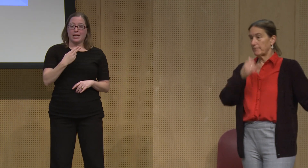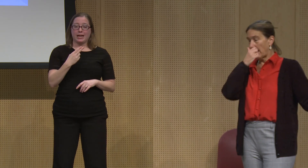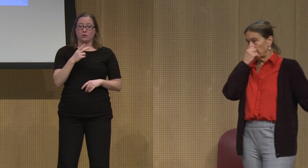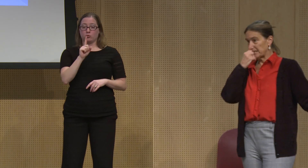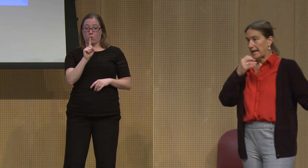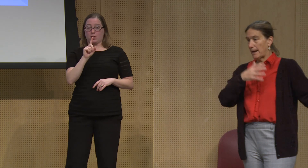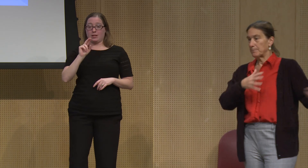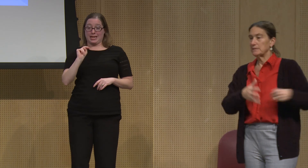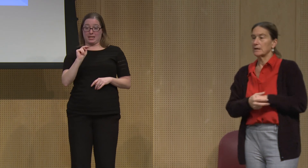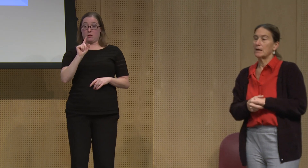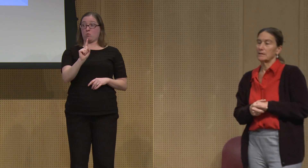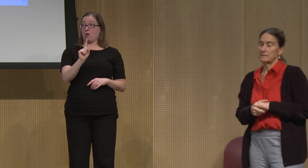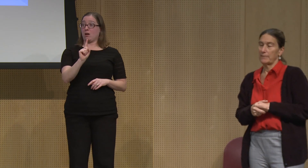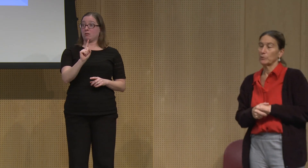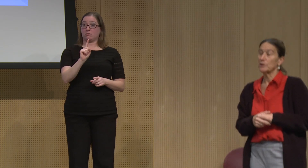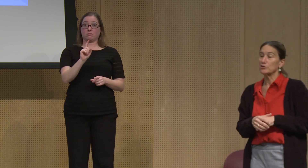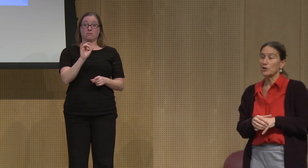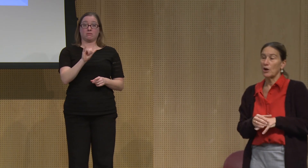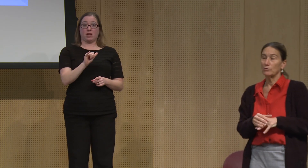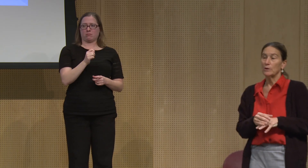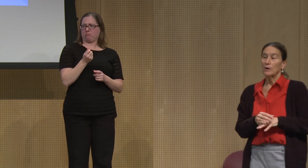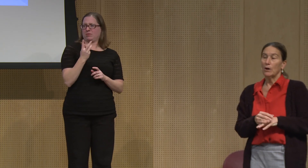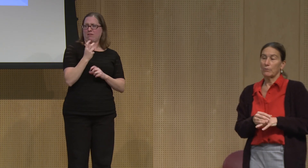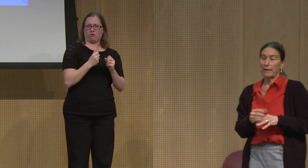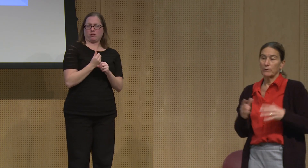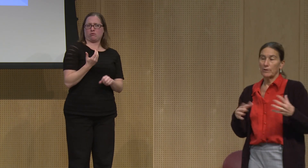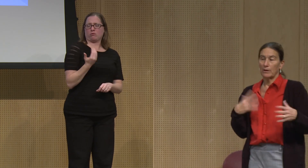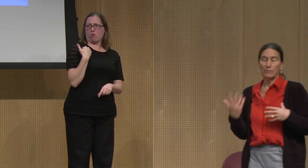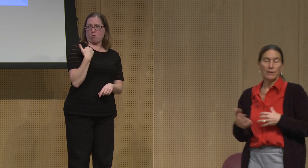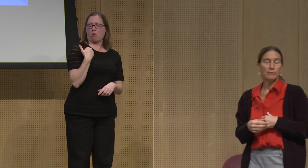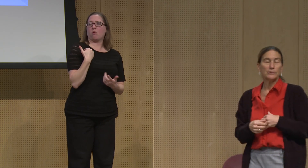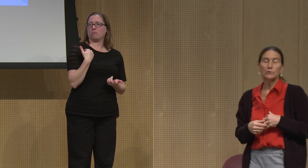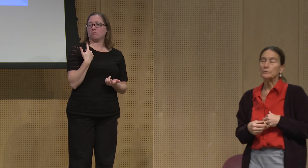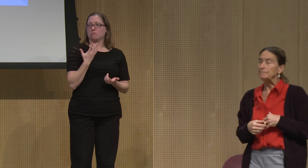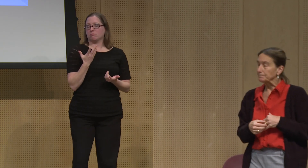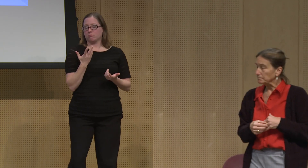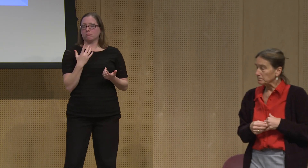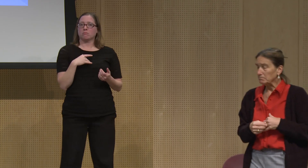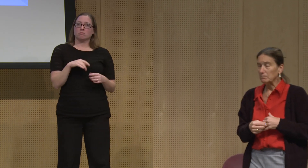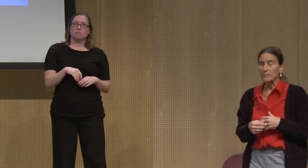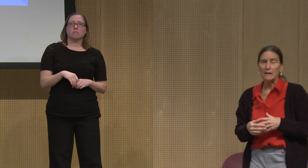HAPPENED SEVERAL YEARS AGO AROUND THE FLU.